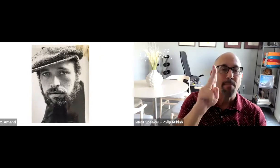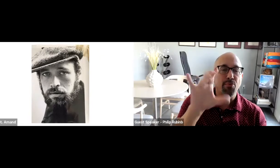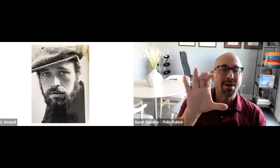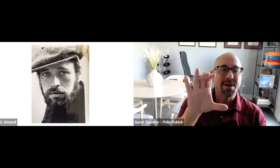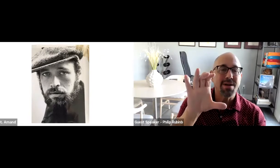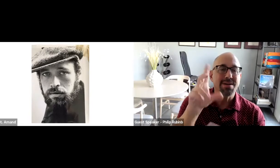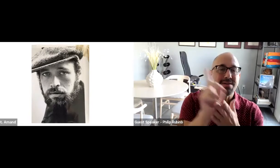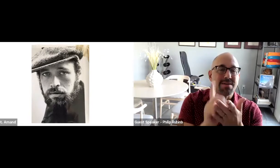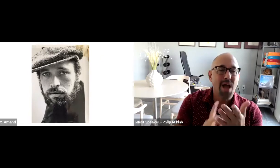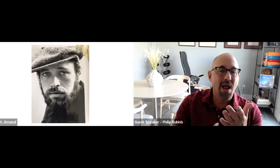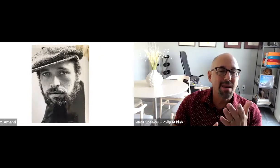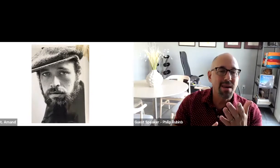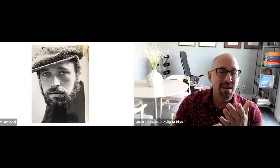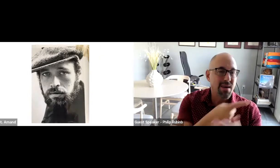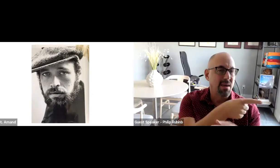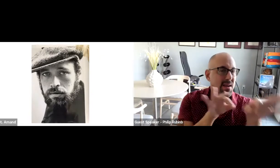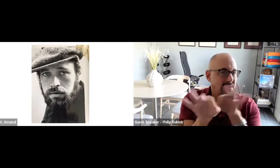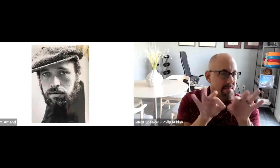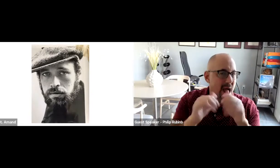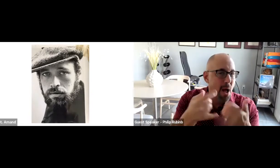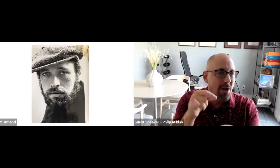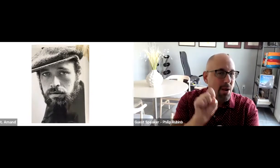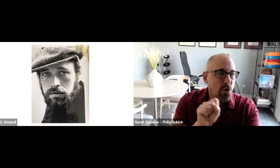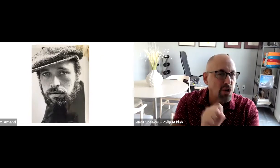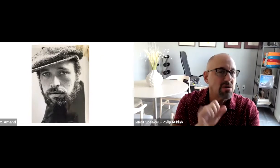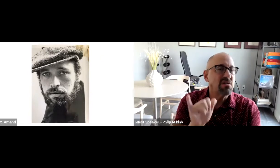and interact with people in the fashion industry.